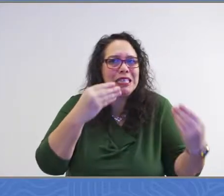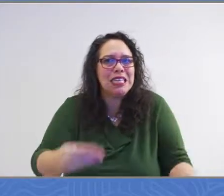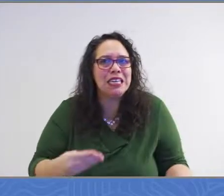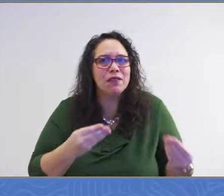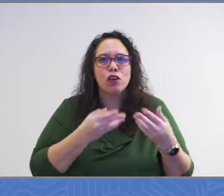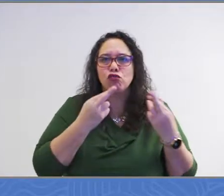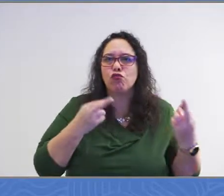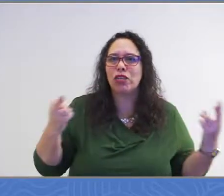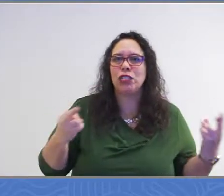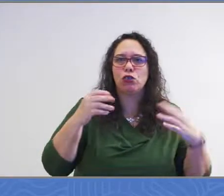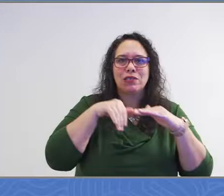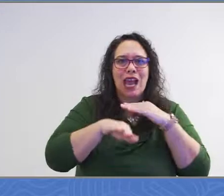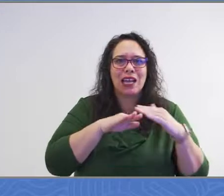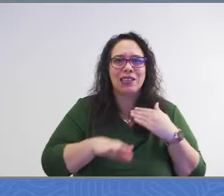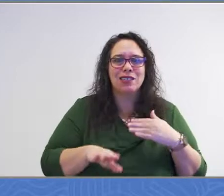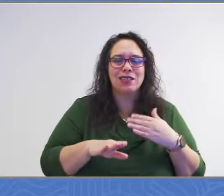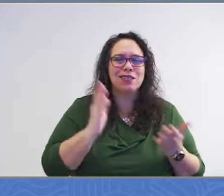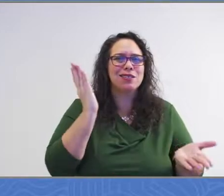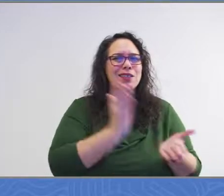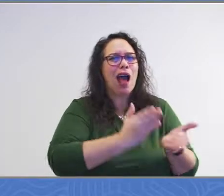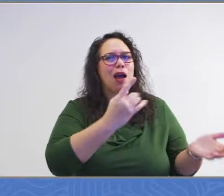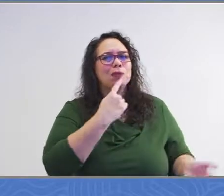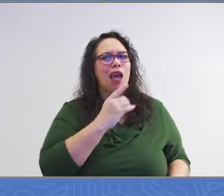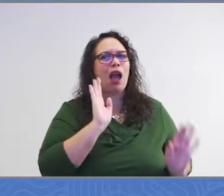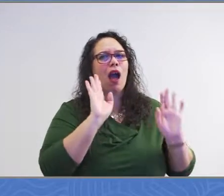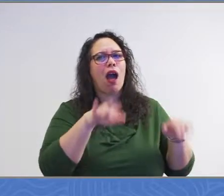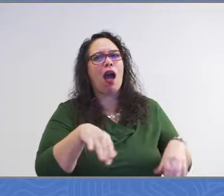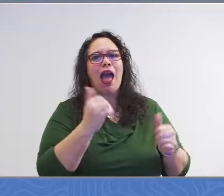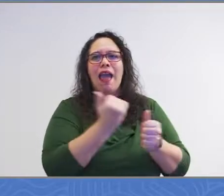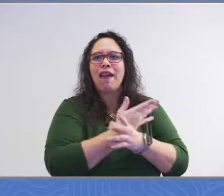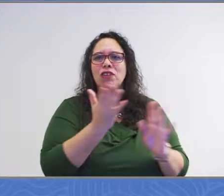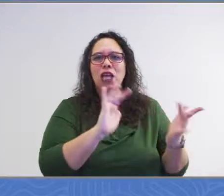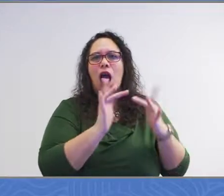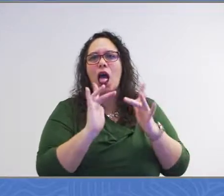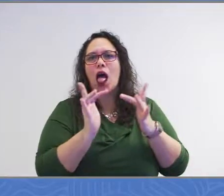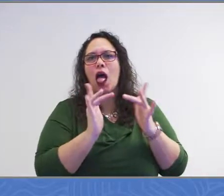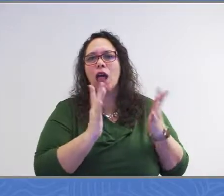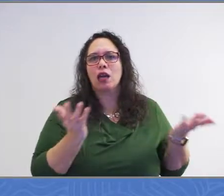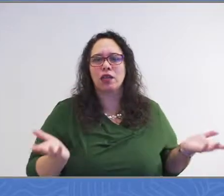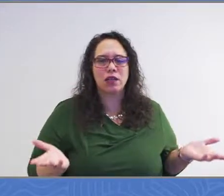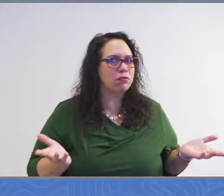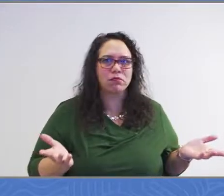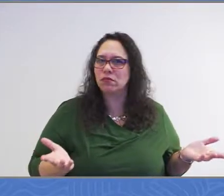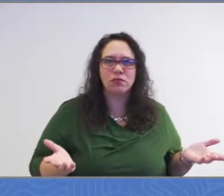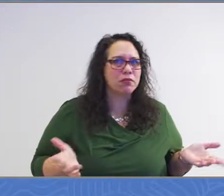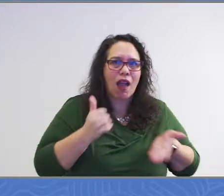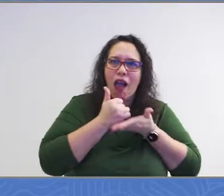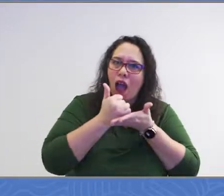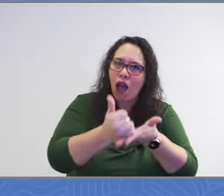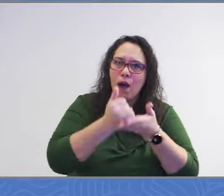Stop just telling them everything is online and online only, help these families.